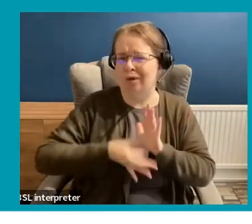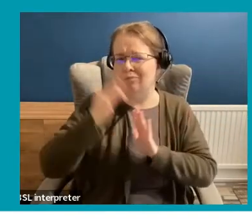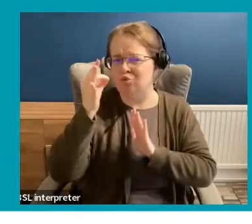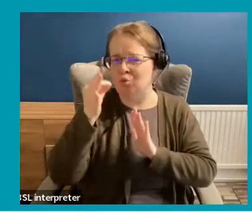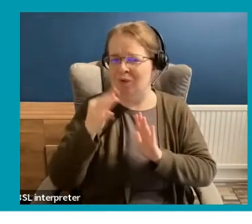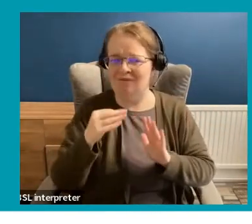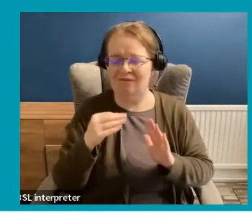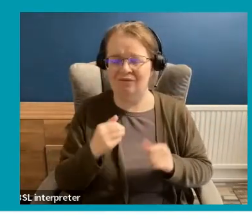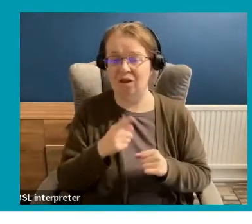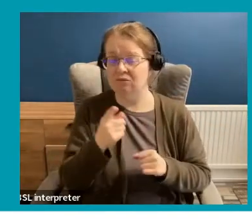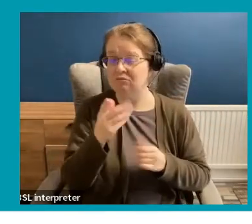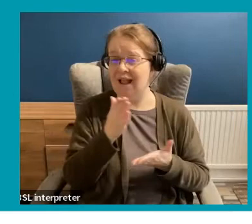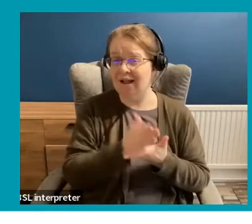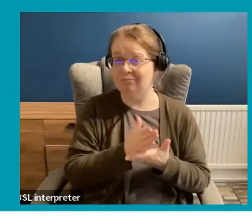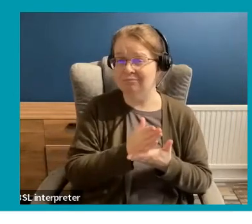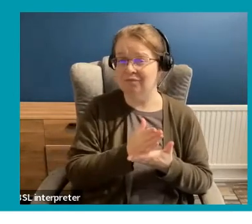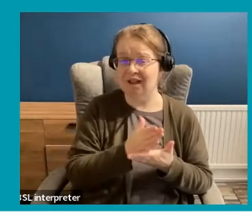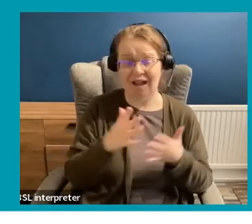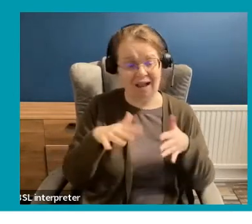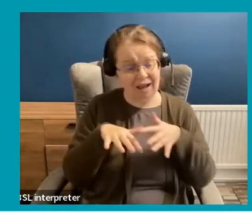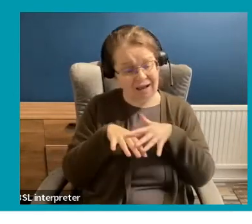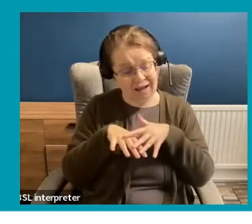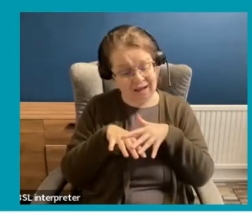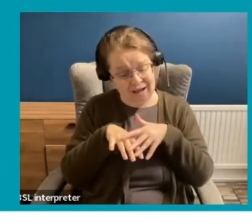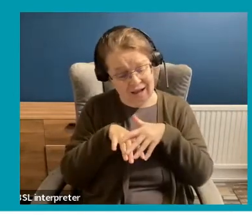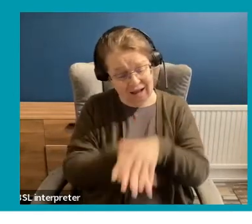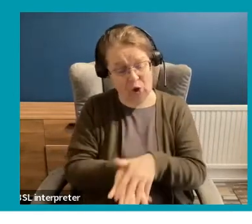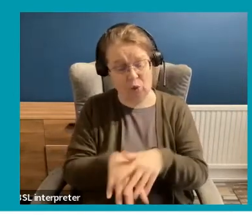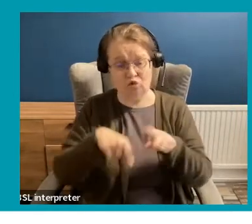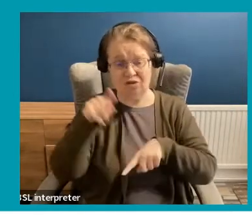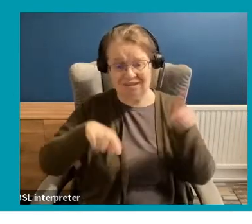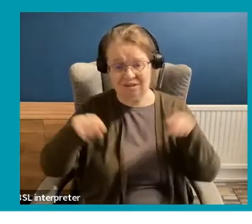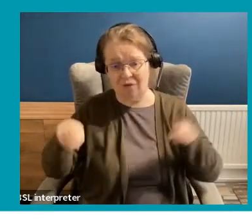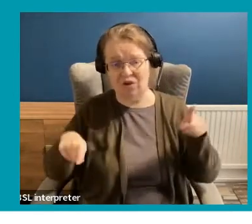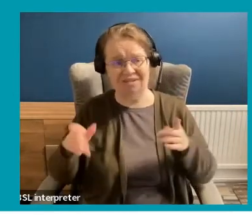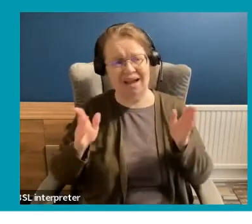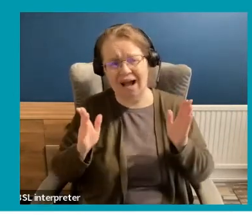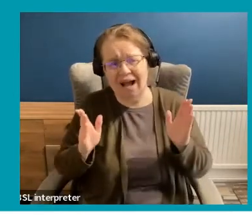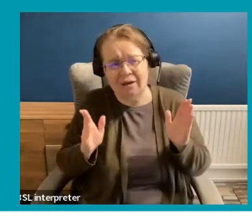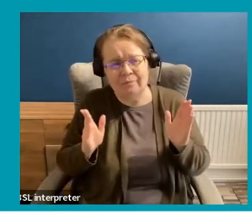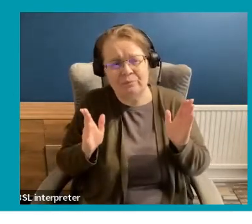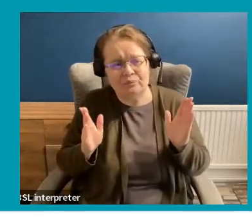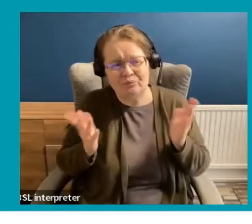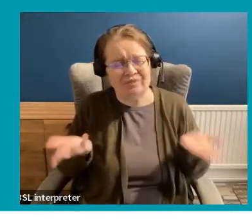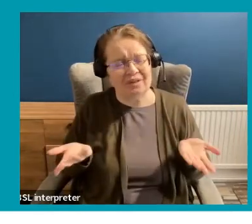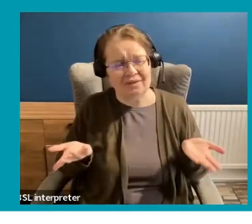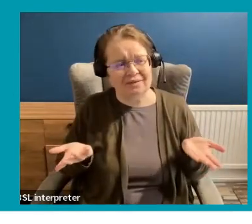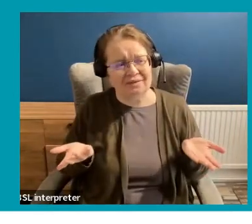It is you say, actually, diversity and inclusion has to be central to that.